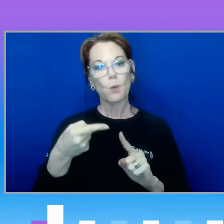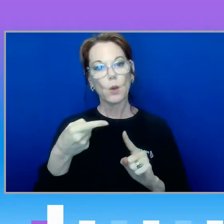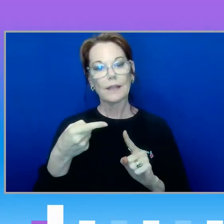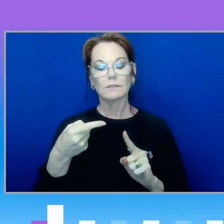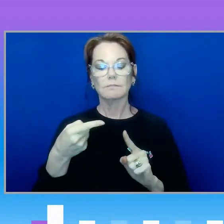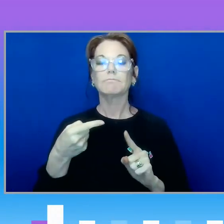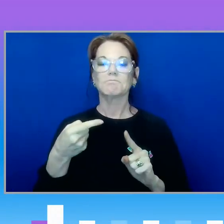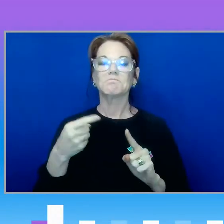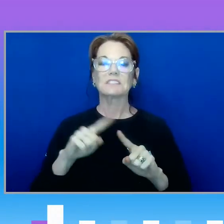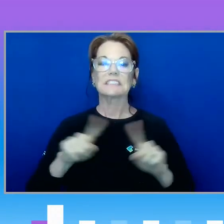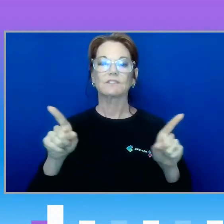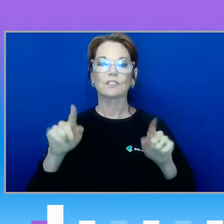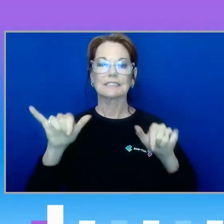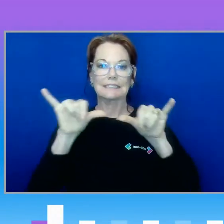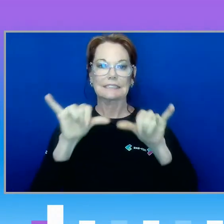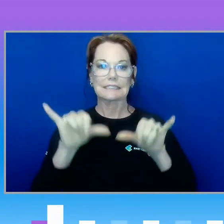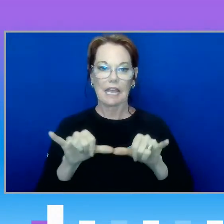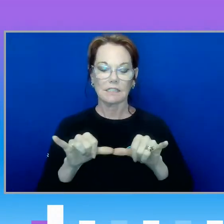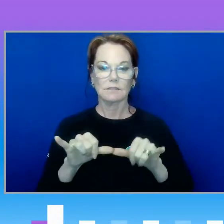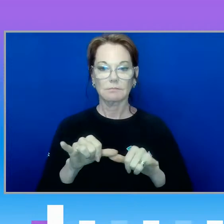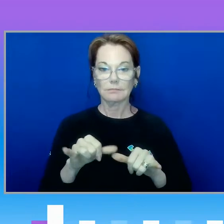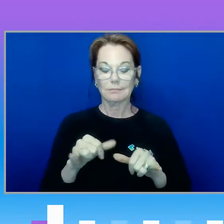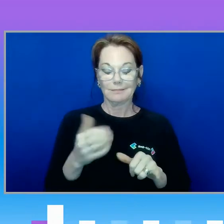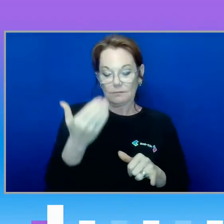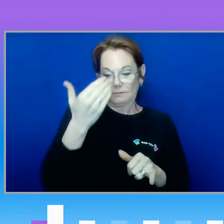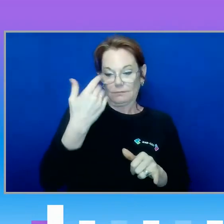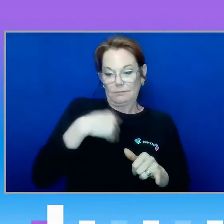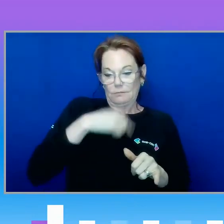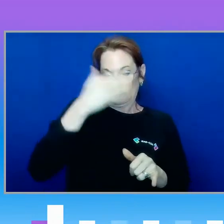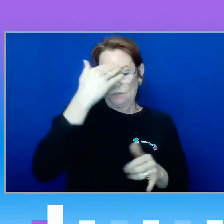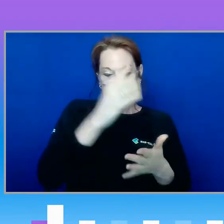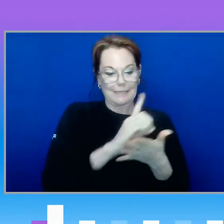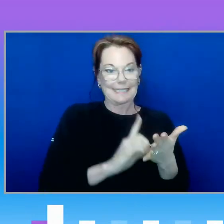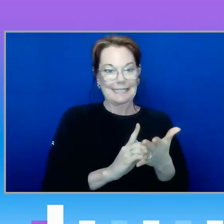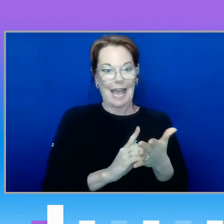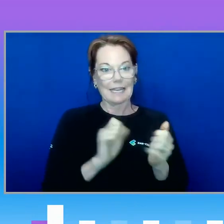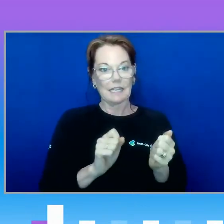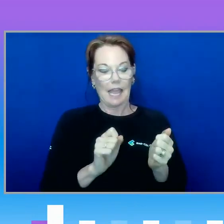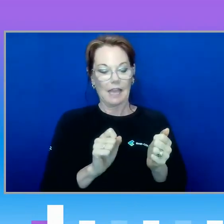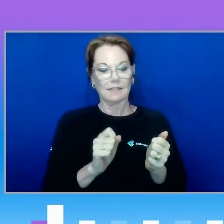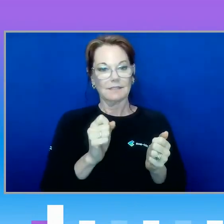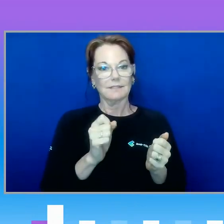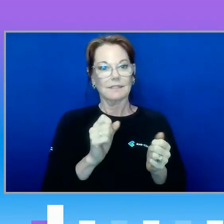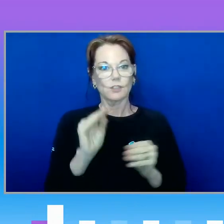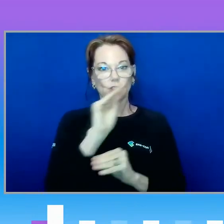that regard. But we know that designs sometimes shift content